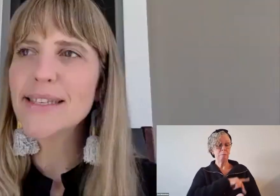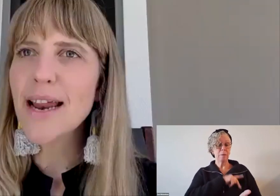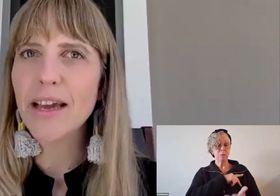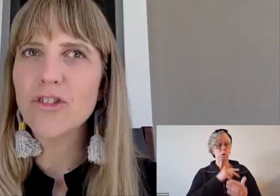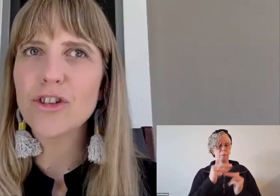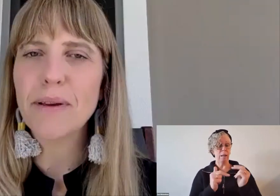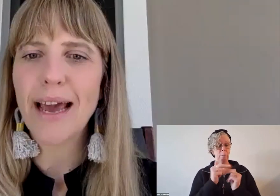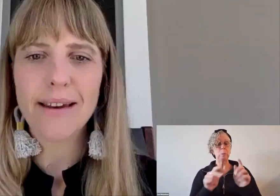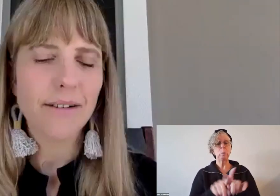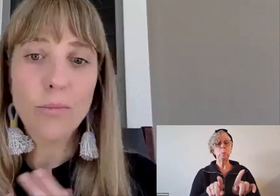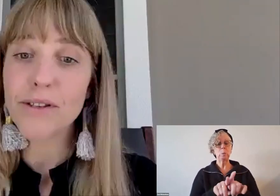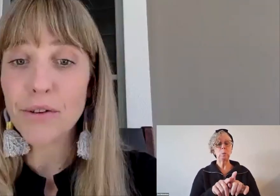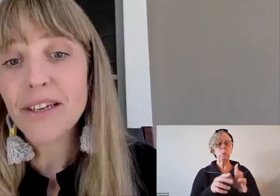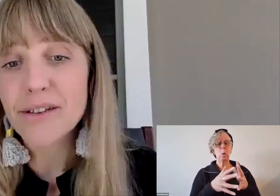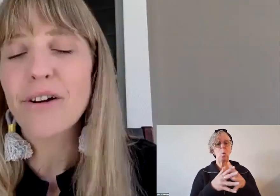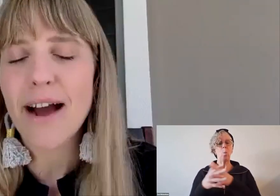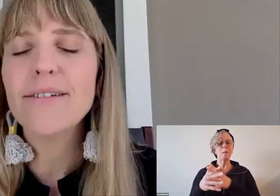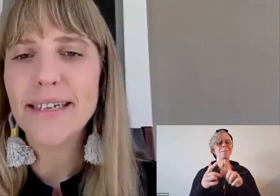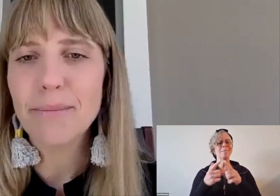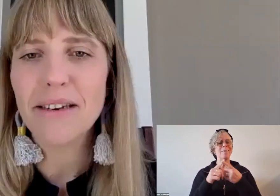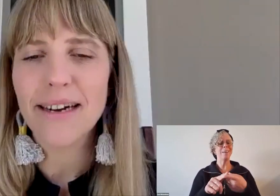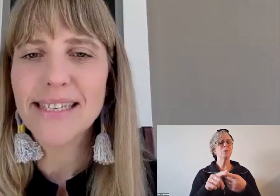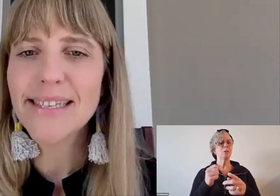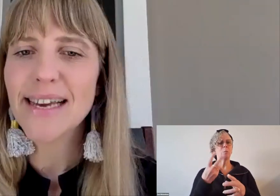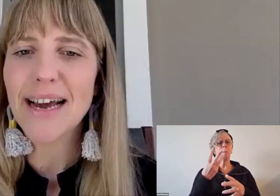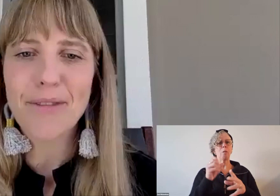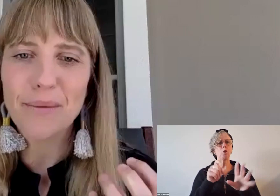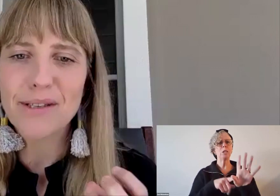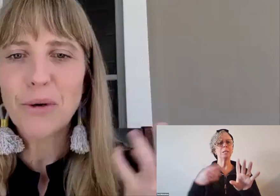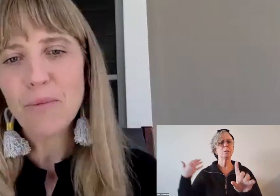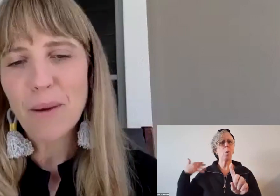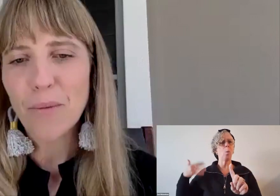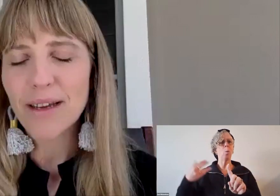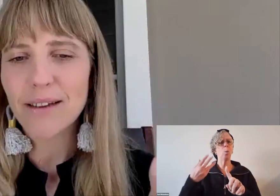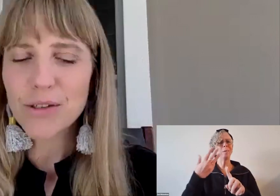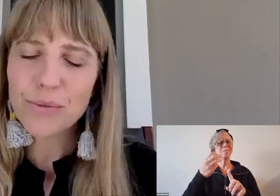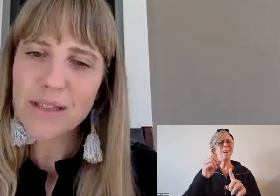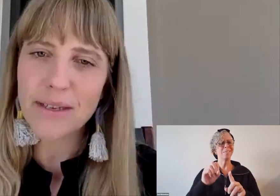So Western Edge began almost 30 years ago now in the mid-90s. There was a group of people working in schools in the western